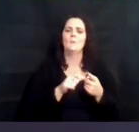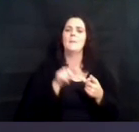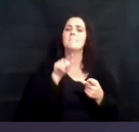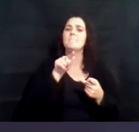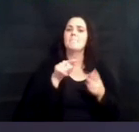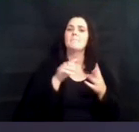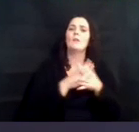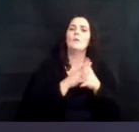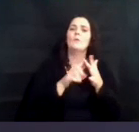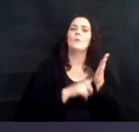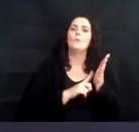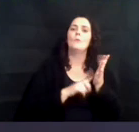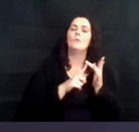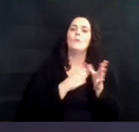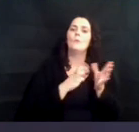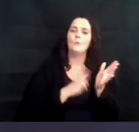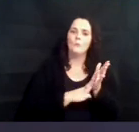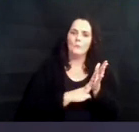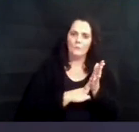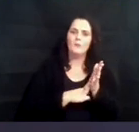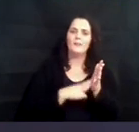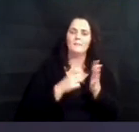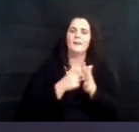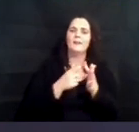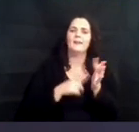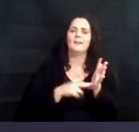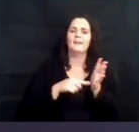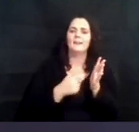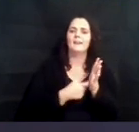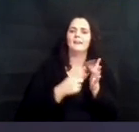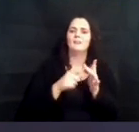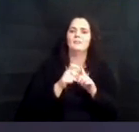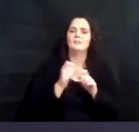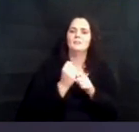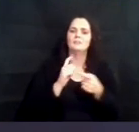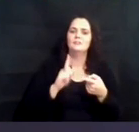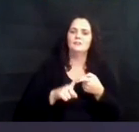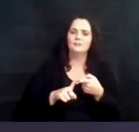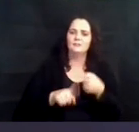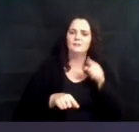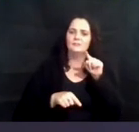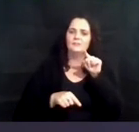‘Atlas Procession’. There's two versions of this particular print.